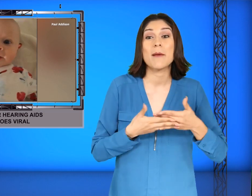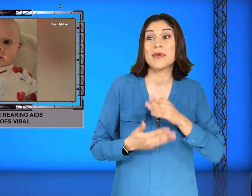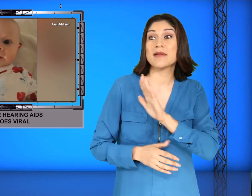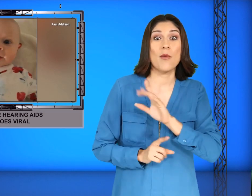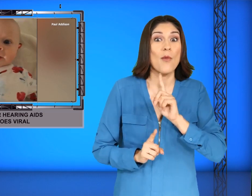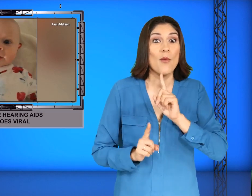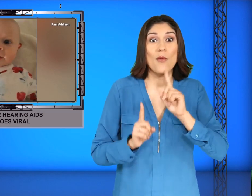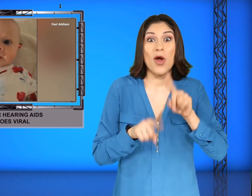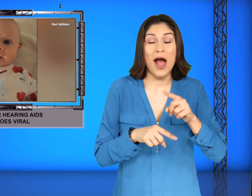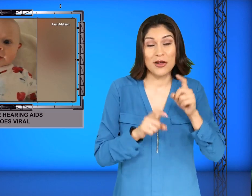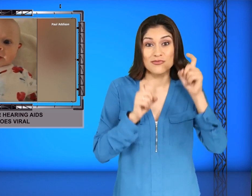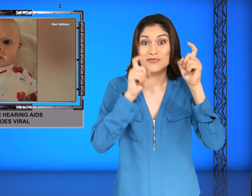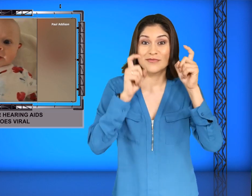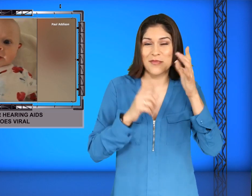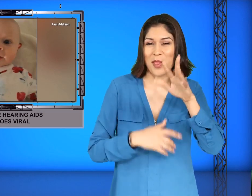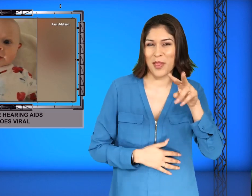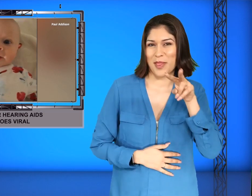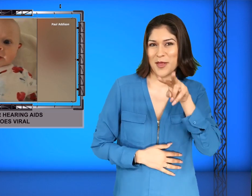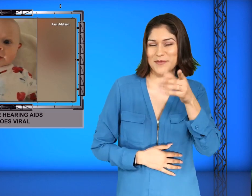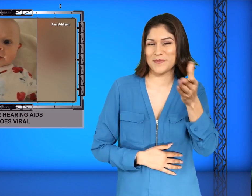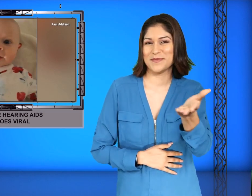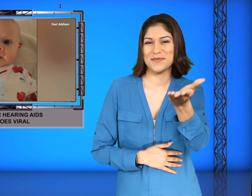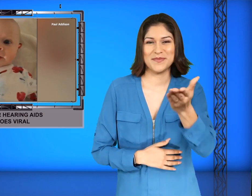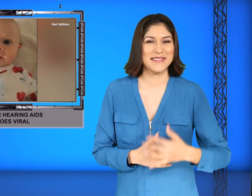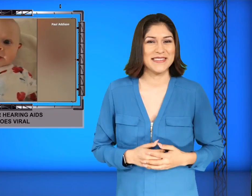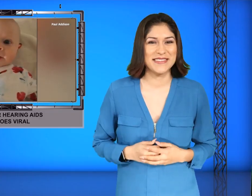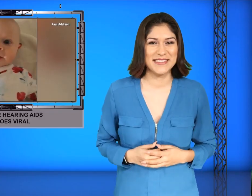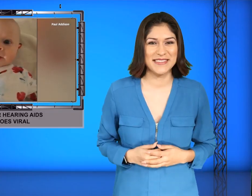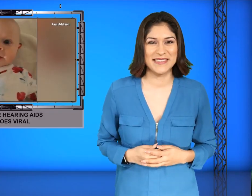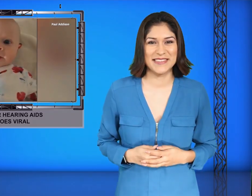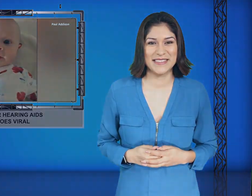Take a look at Georgina's reaction.